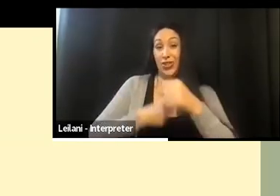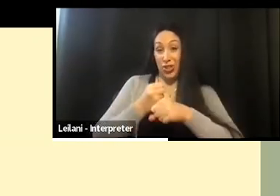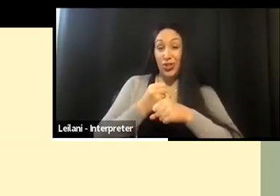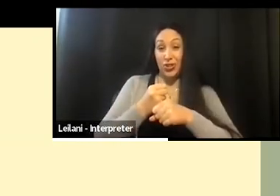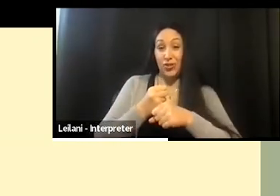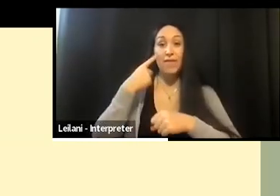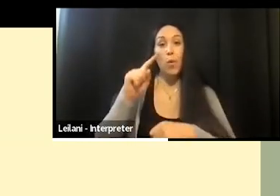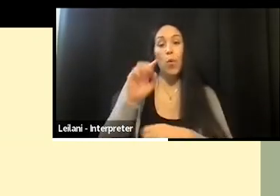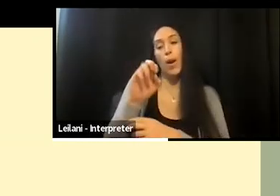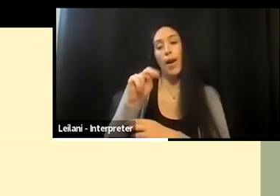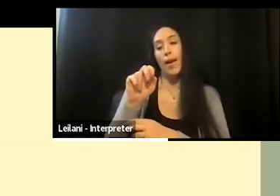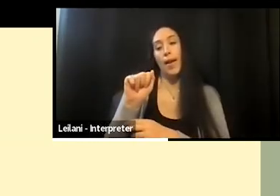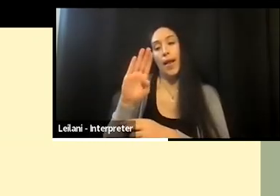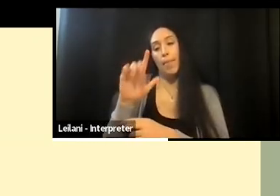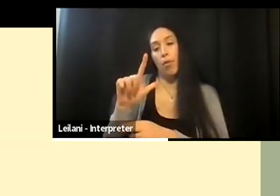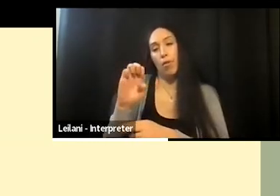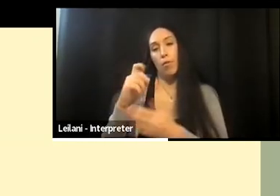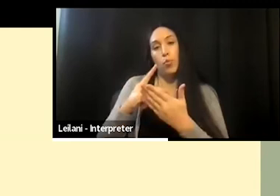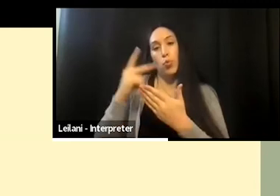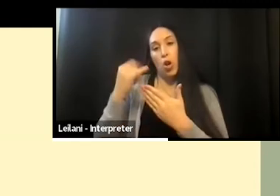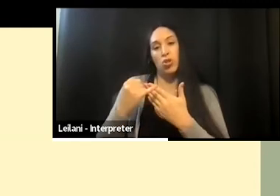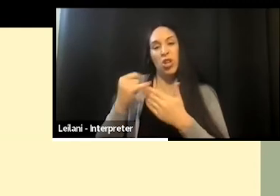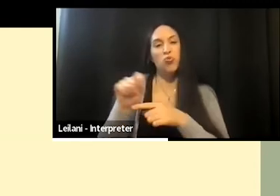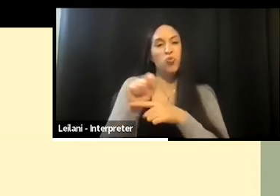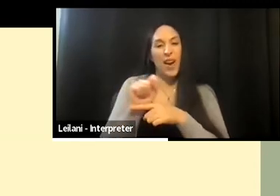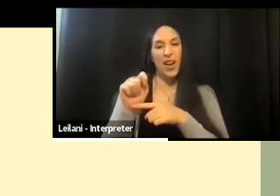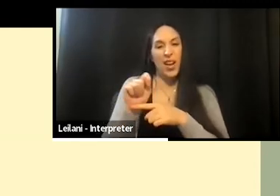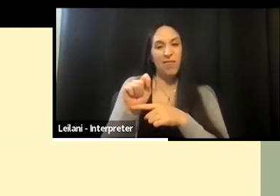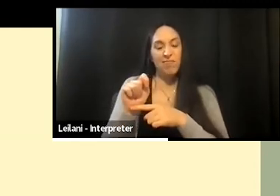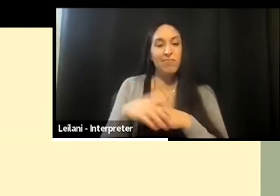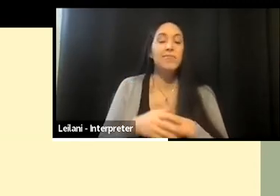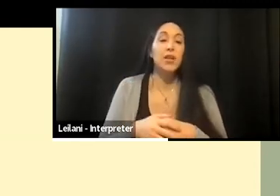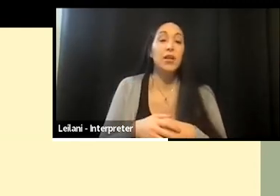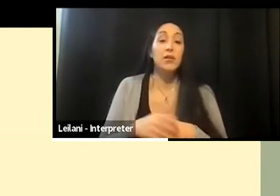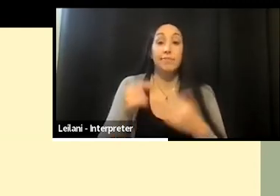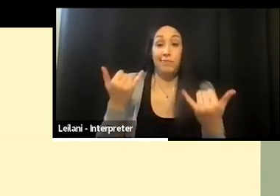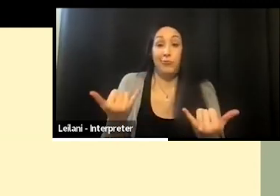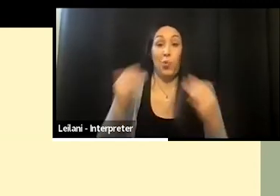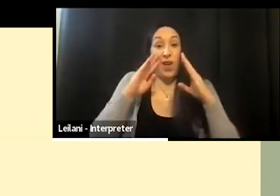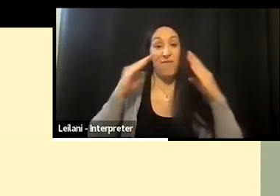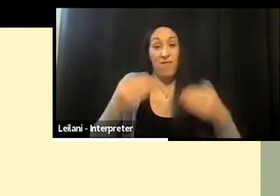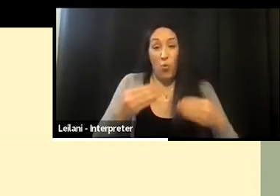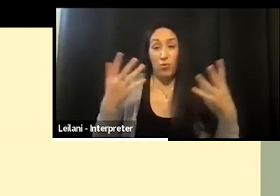The first one today is on housing. The second one will be in a month on April 11th,